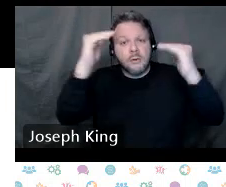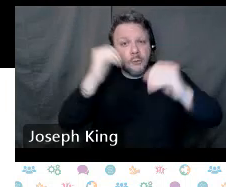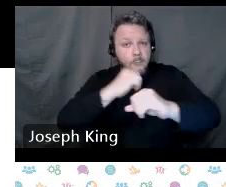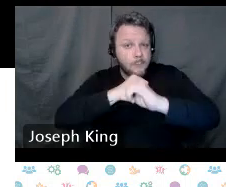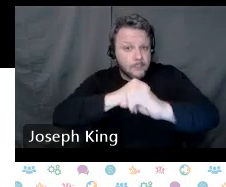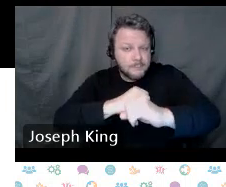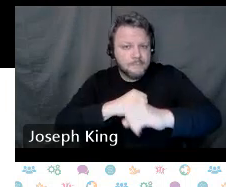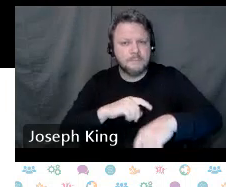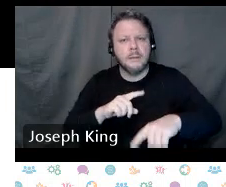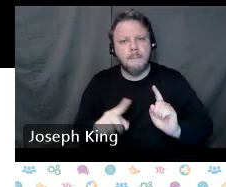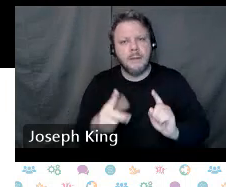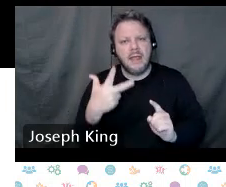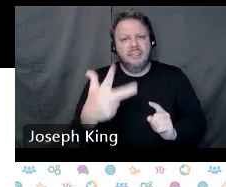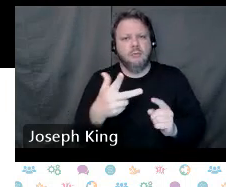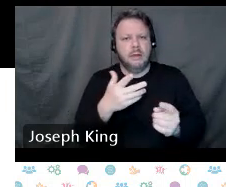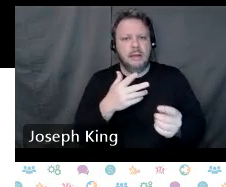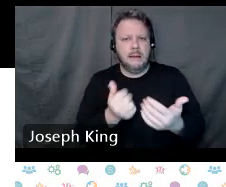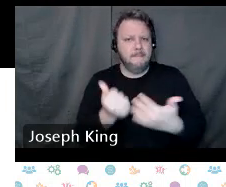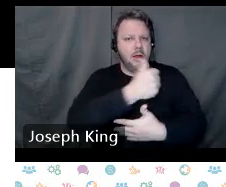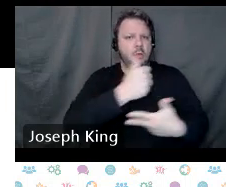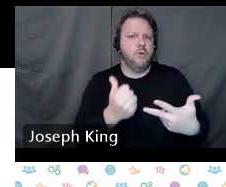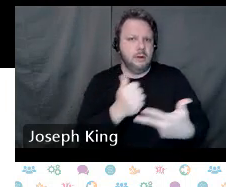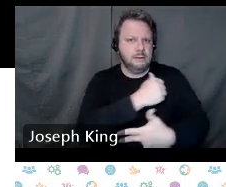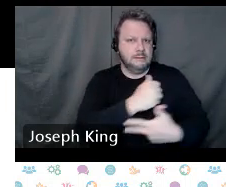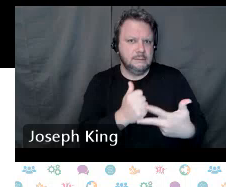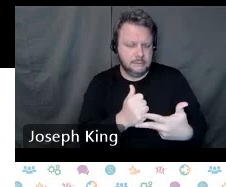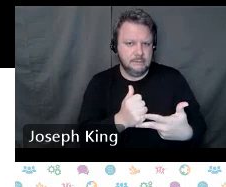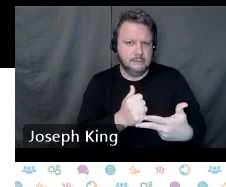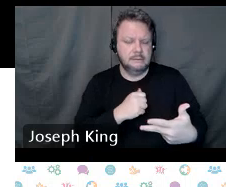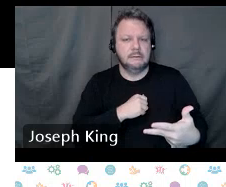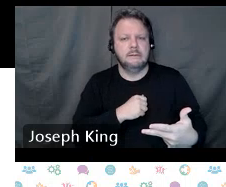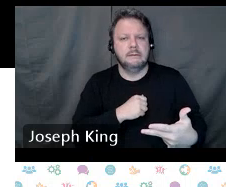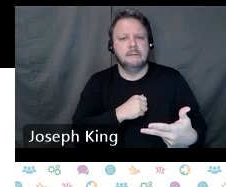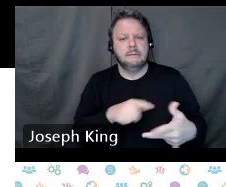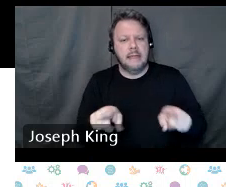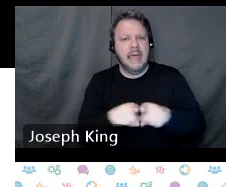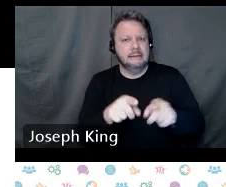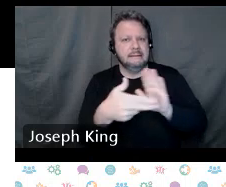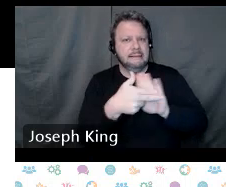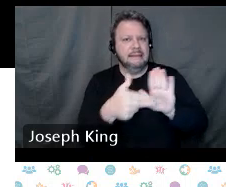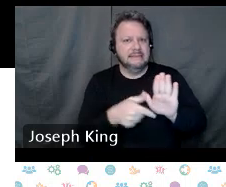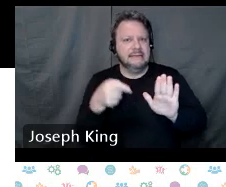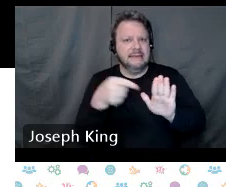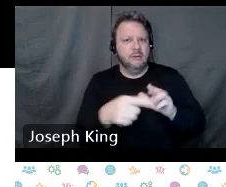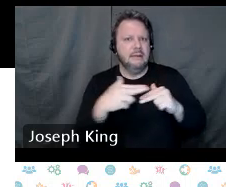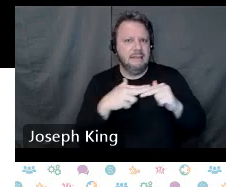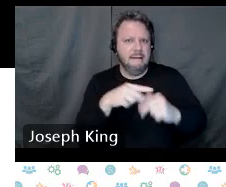But there are three priorities, but there are three priorities that's listed on the slide.